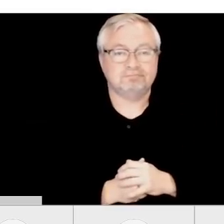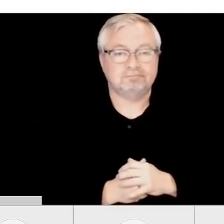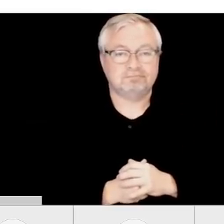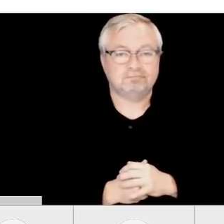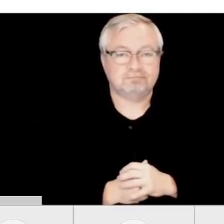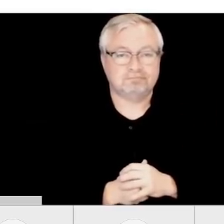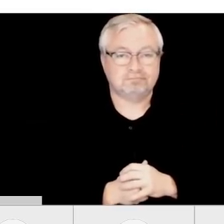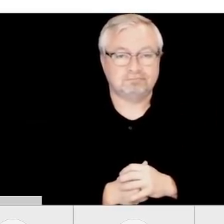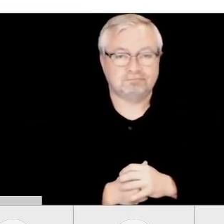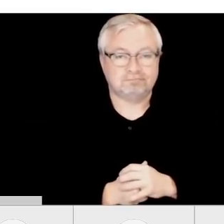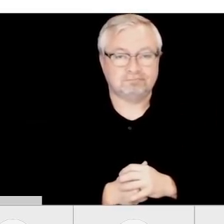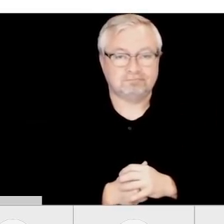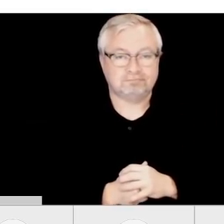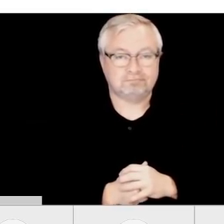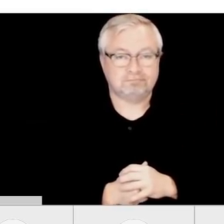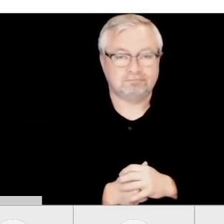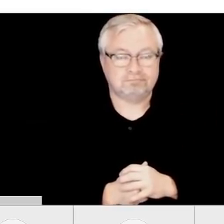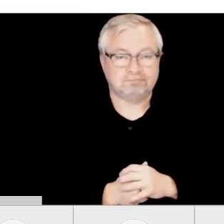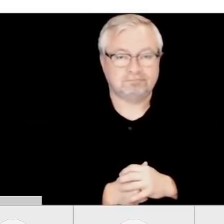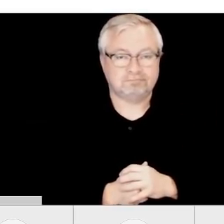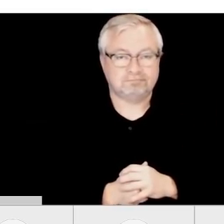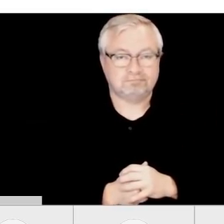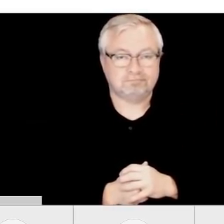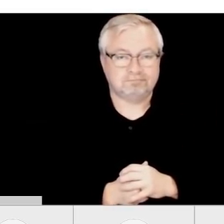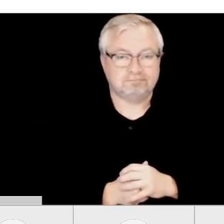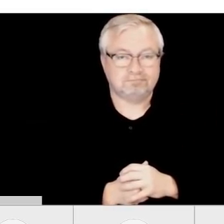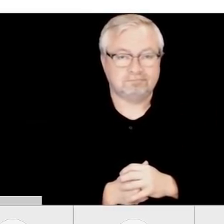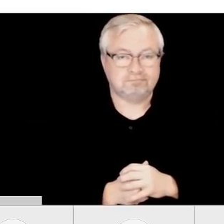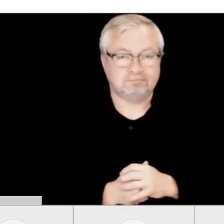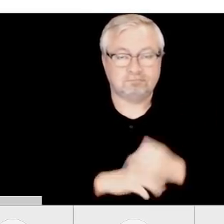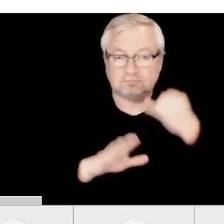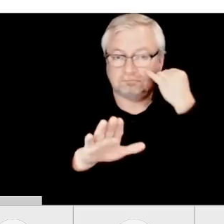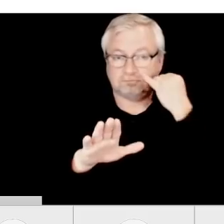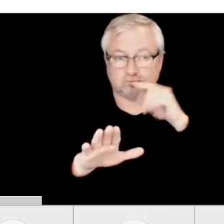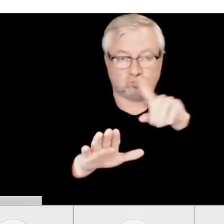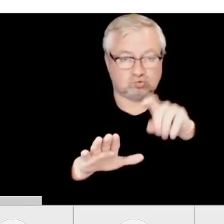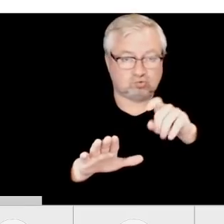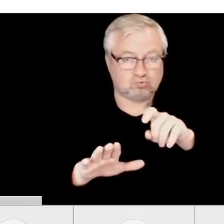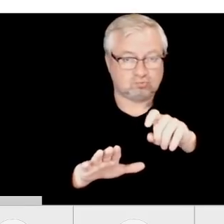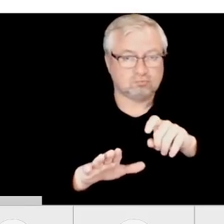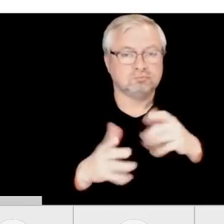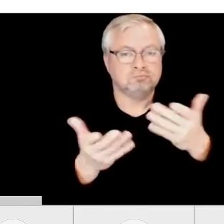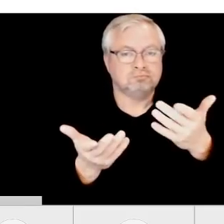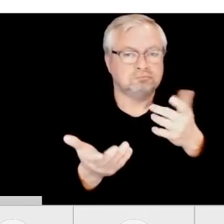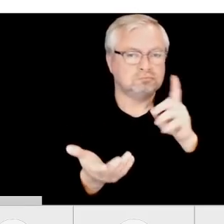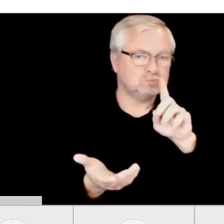that you have a question, and we'll call on people in order. David Montgomery has a question to ask.